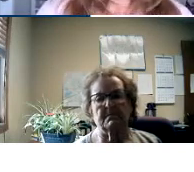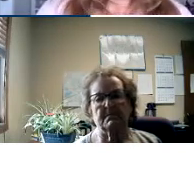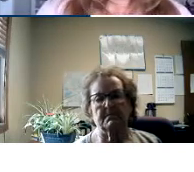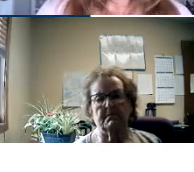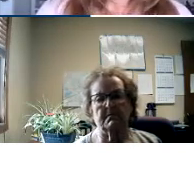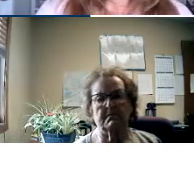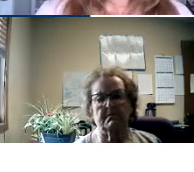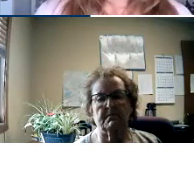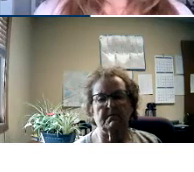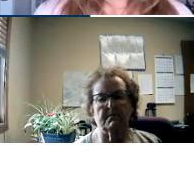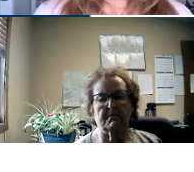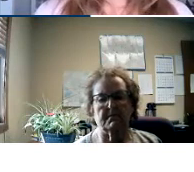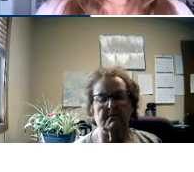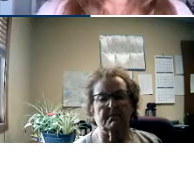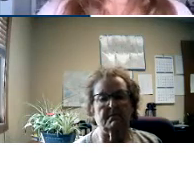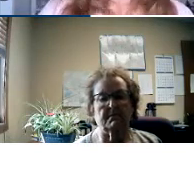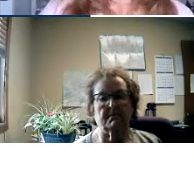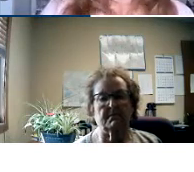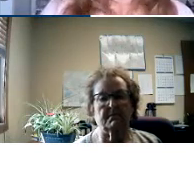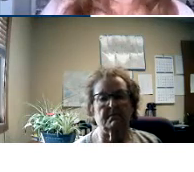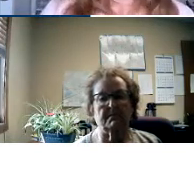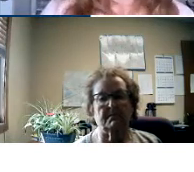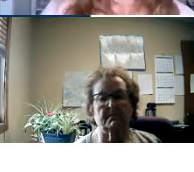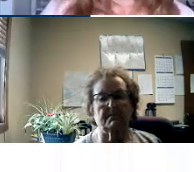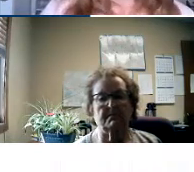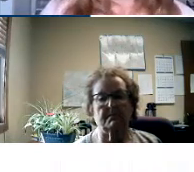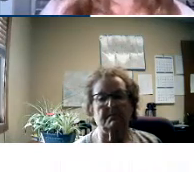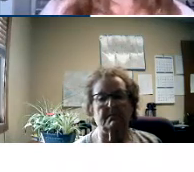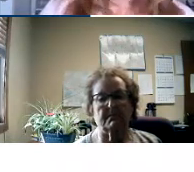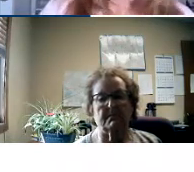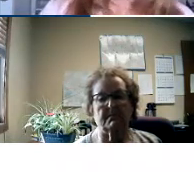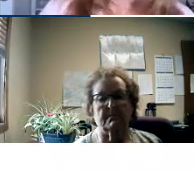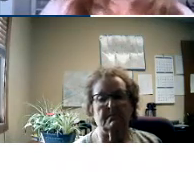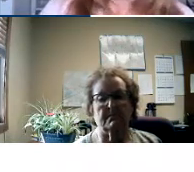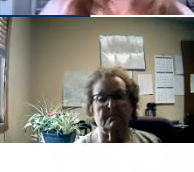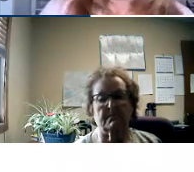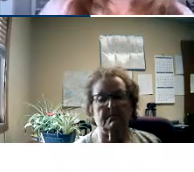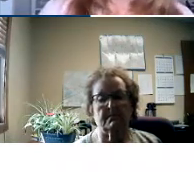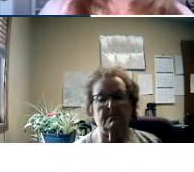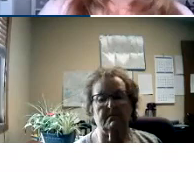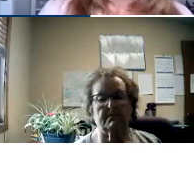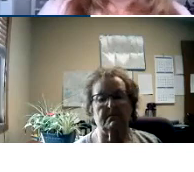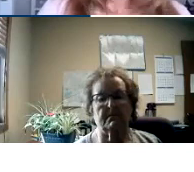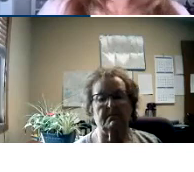have contact with vulnerable adults, so that's a high level overview of the application process.